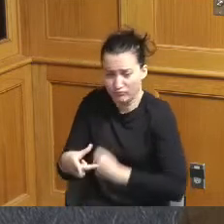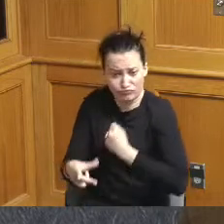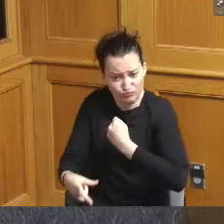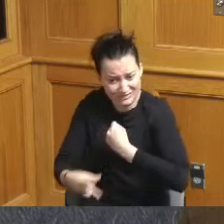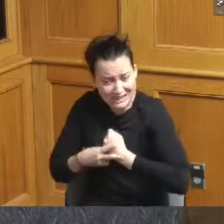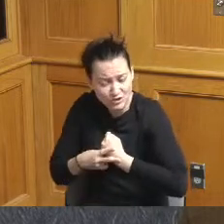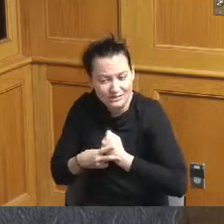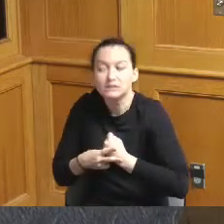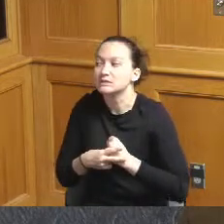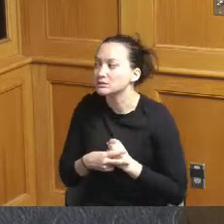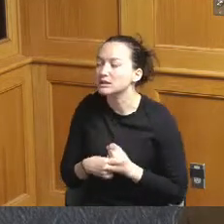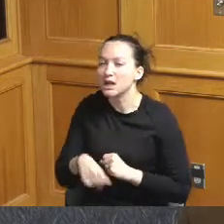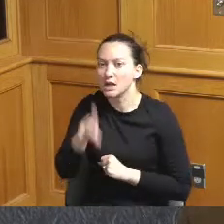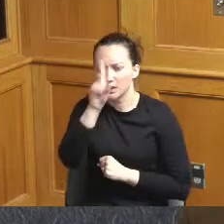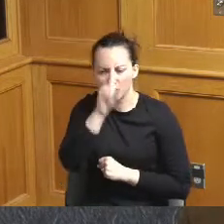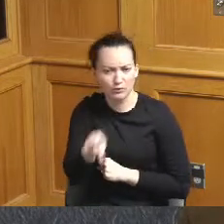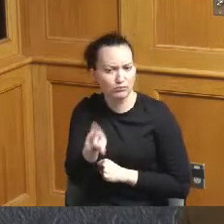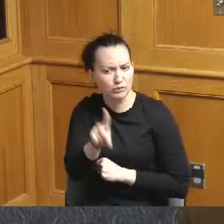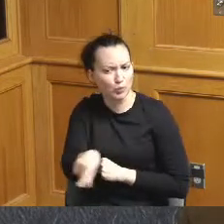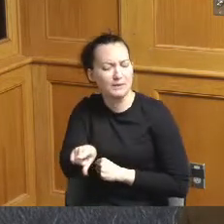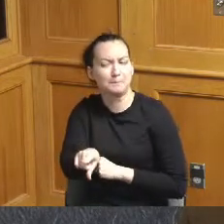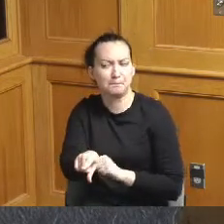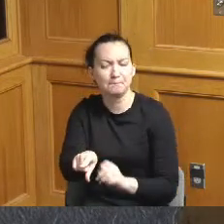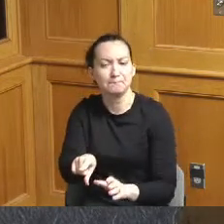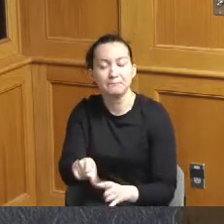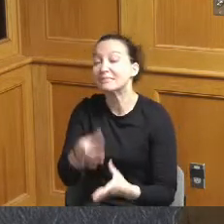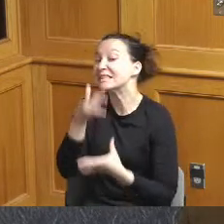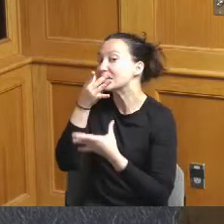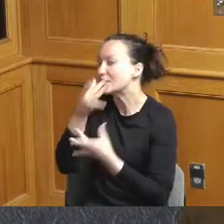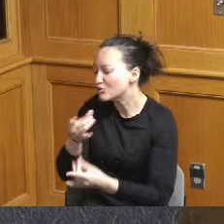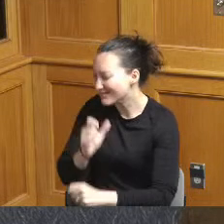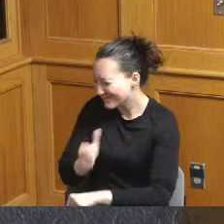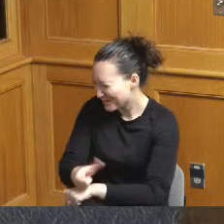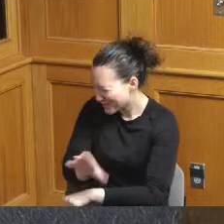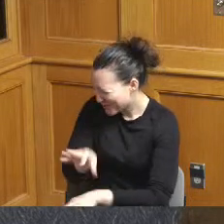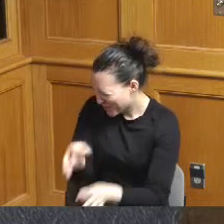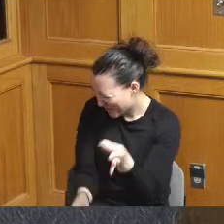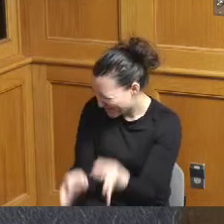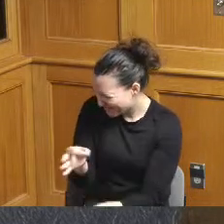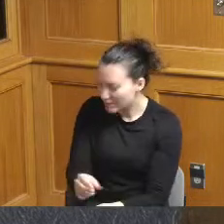have I think you guys have a very interesting setup at your court I do think it operates like